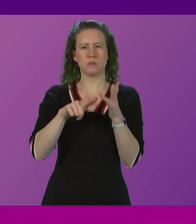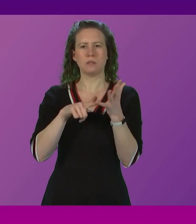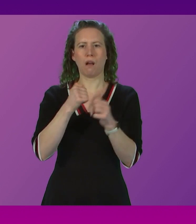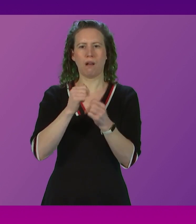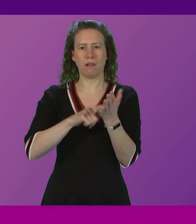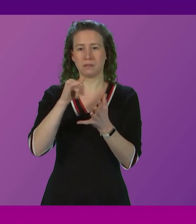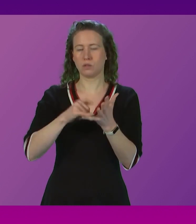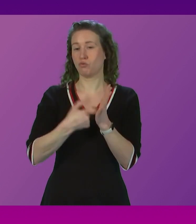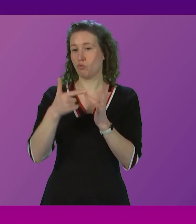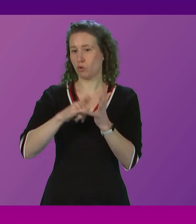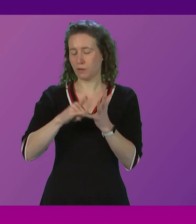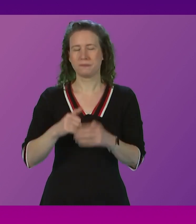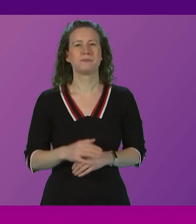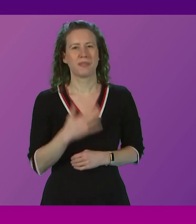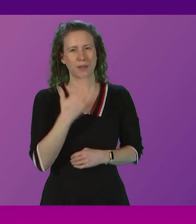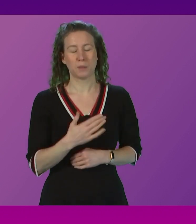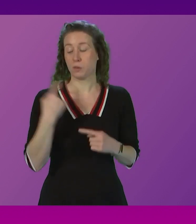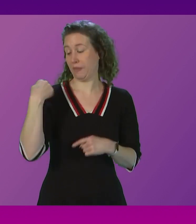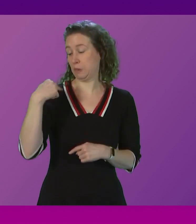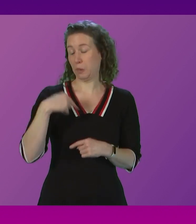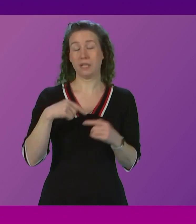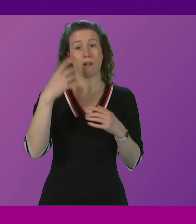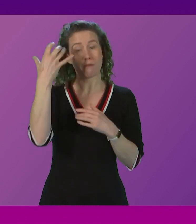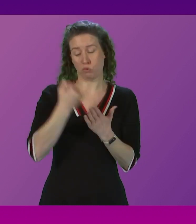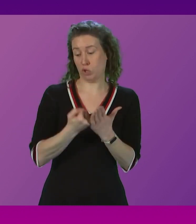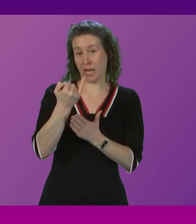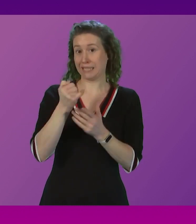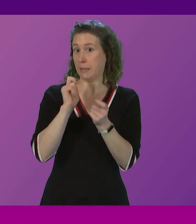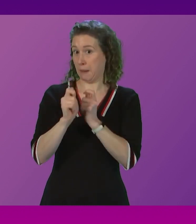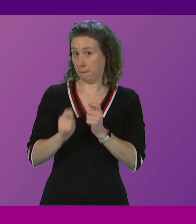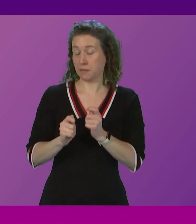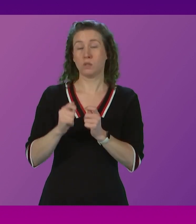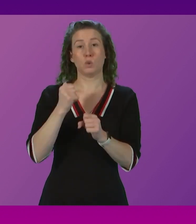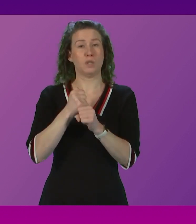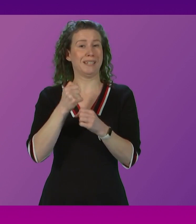This week, the Government rejected amendments to the Gender Recognition Reform Bill that would